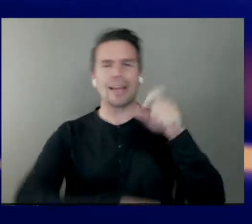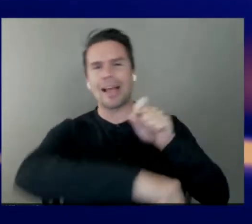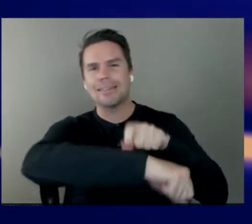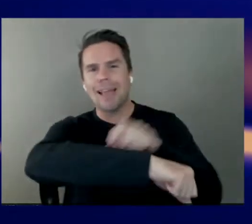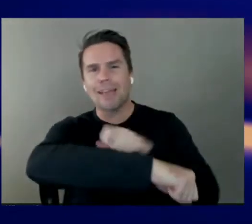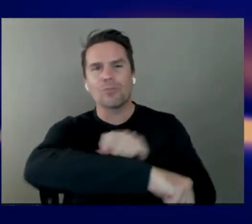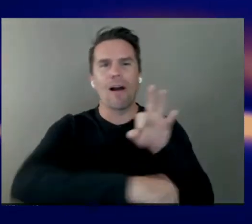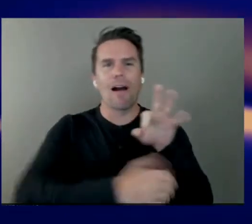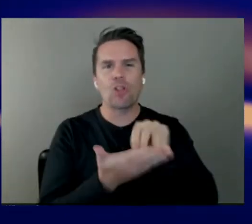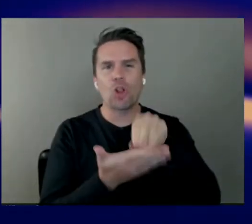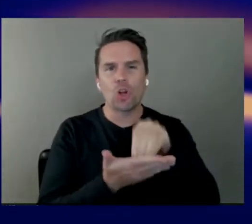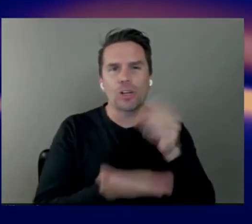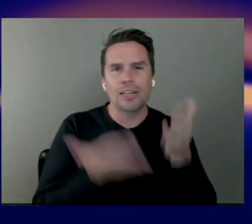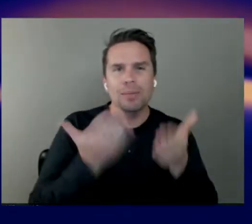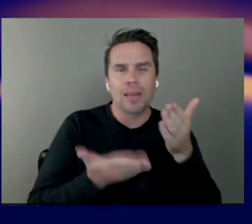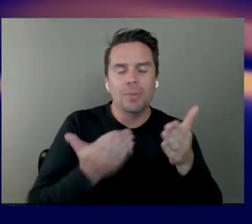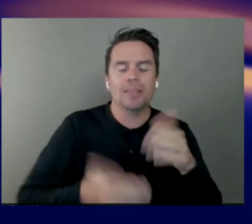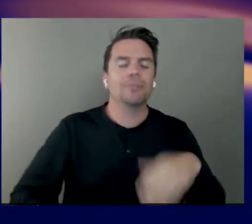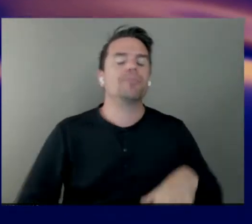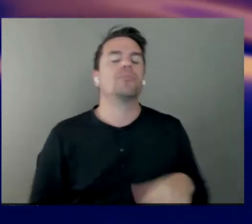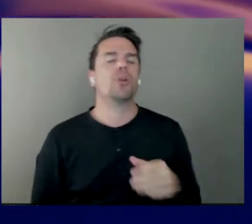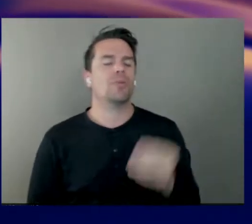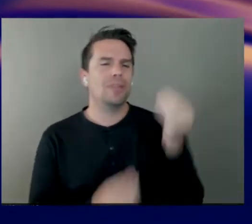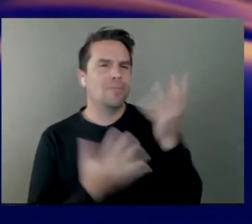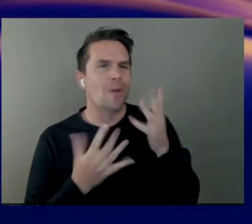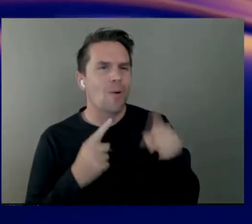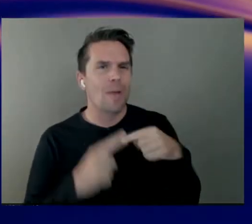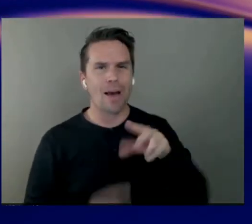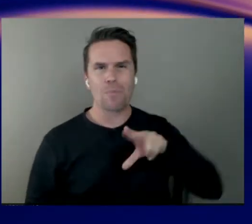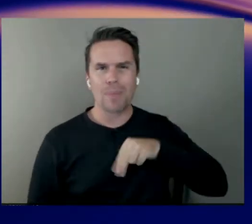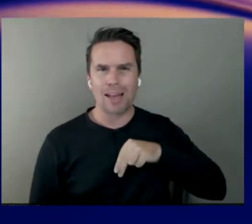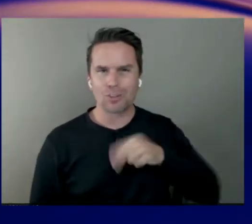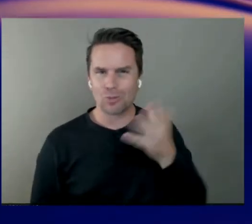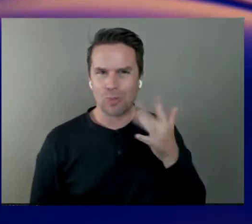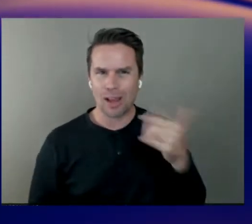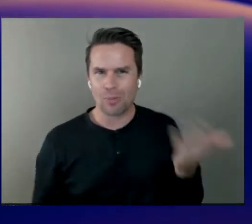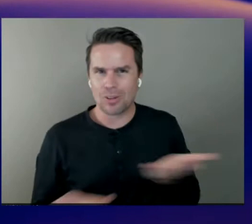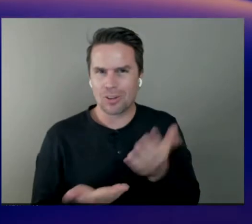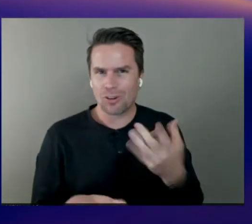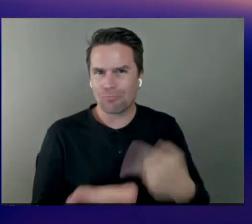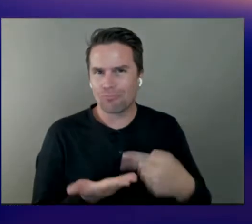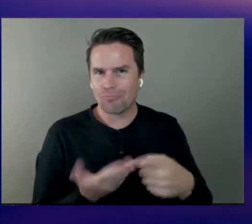Tell us a bit about what are these badges? Why are we here talking about them, and what can our audience learn?